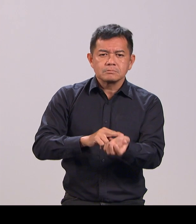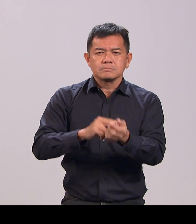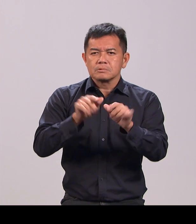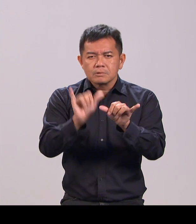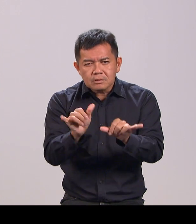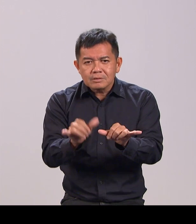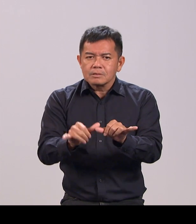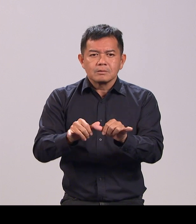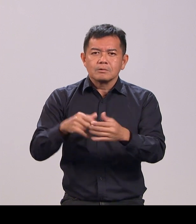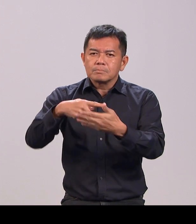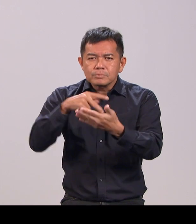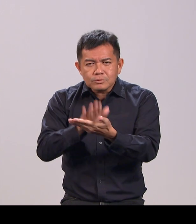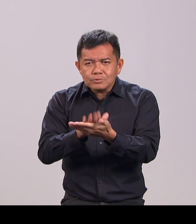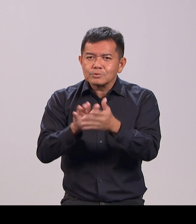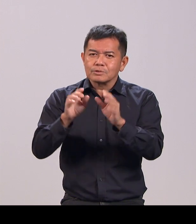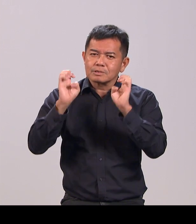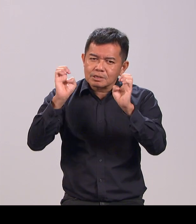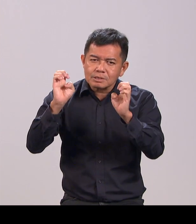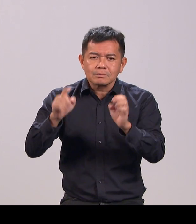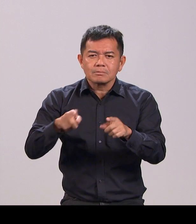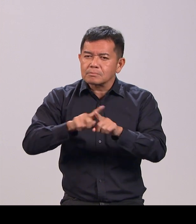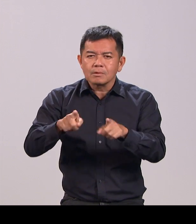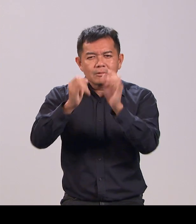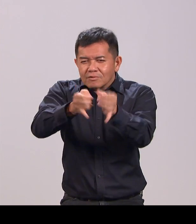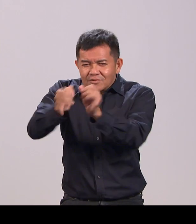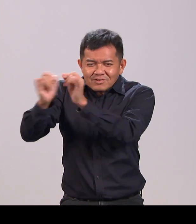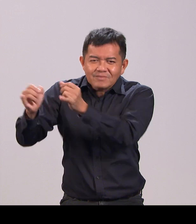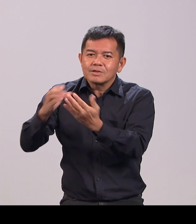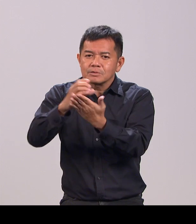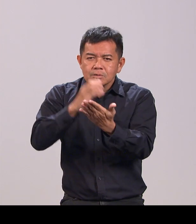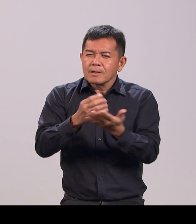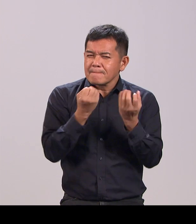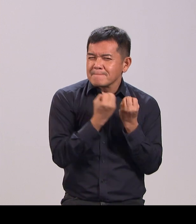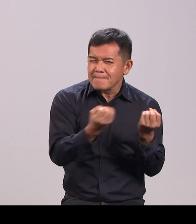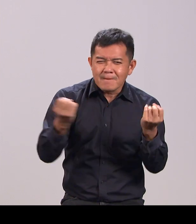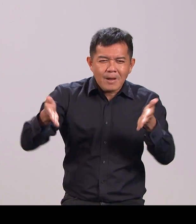Not just individual courses, but pathways to upgrade yourself in your job.